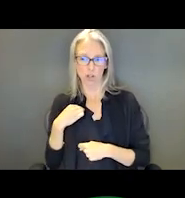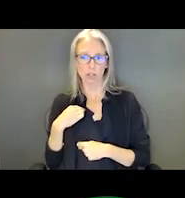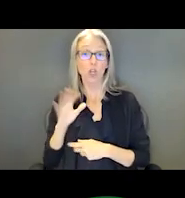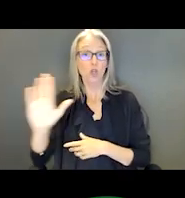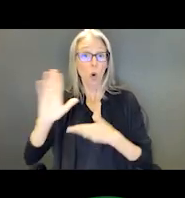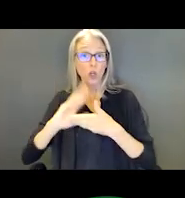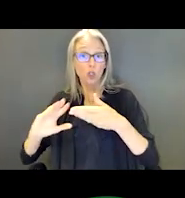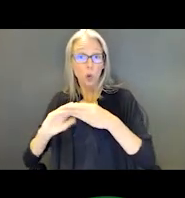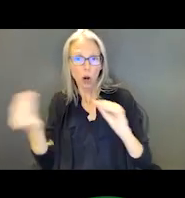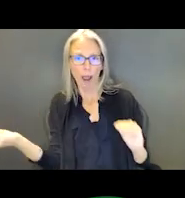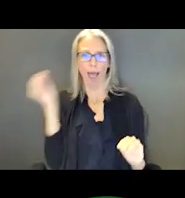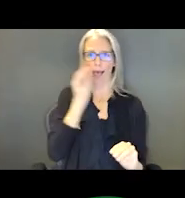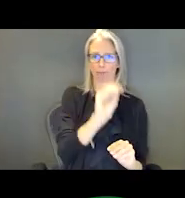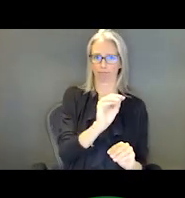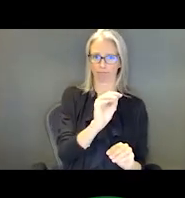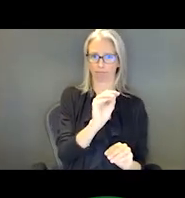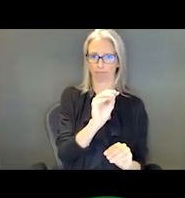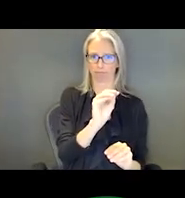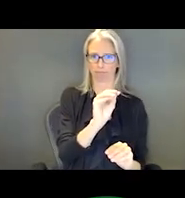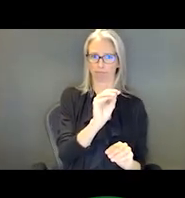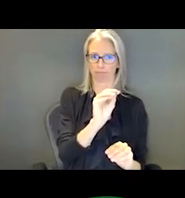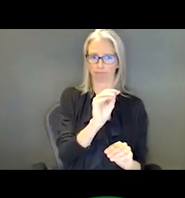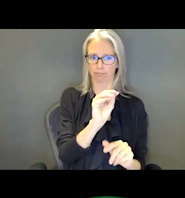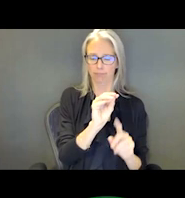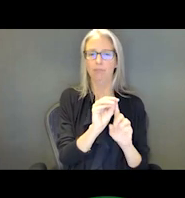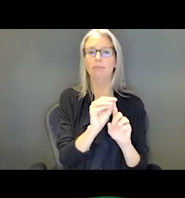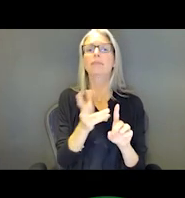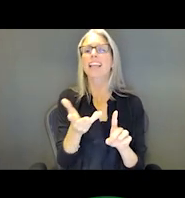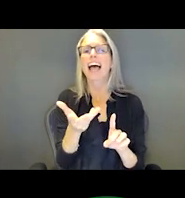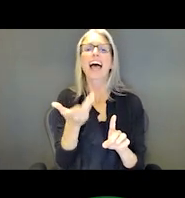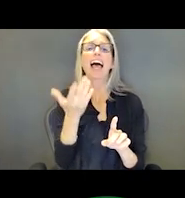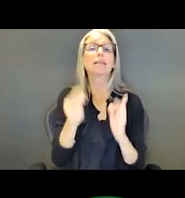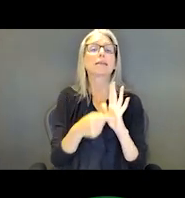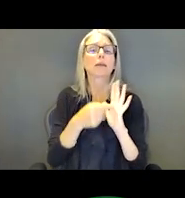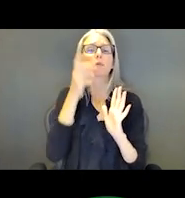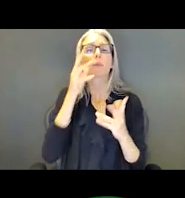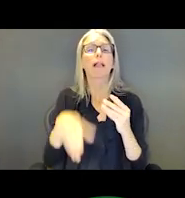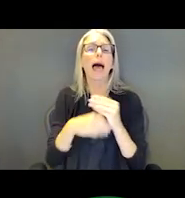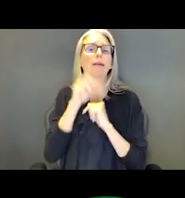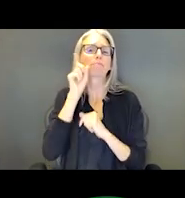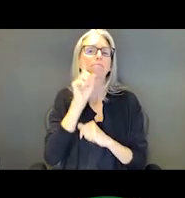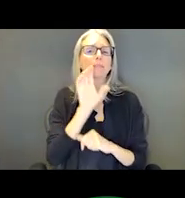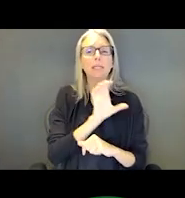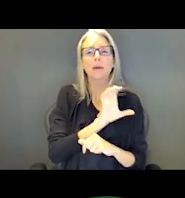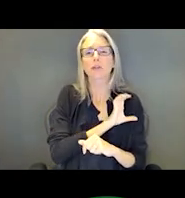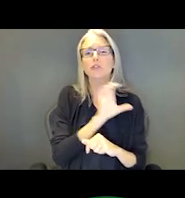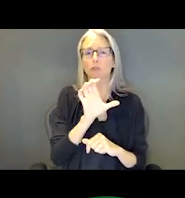Like a family vacation. The last thing I would want to do is to erase the true meaning and value of the hard work that our team members have put in.